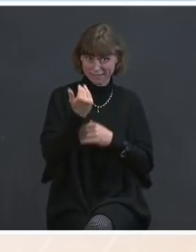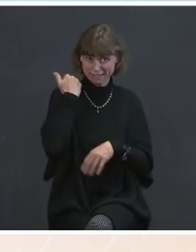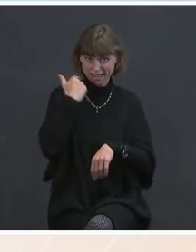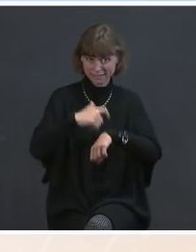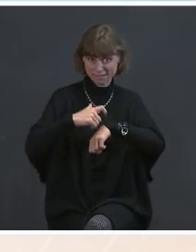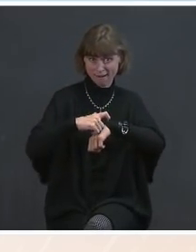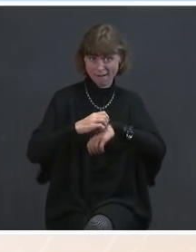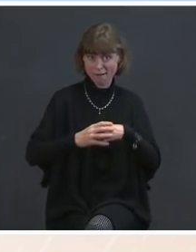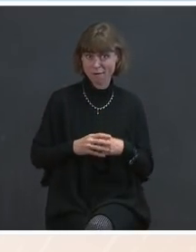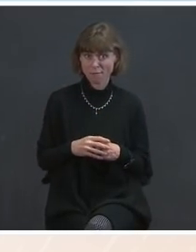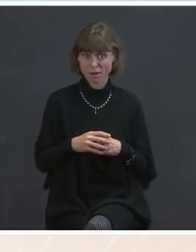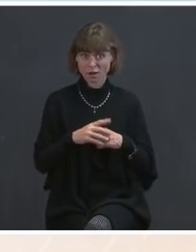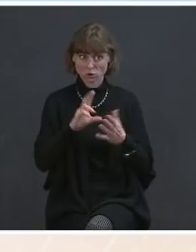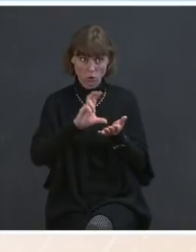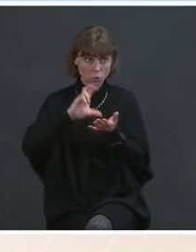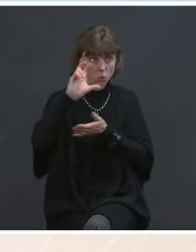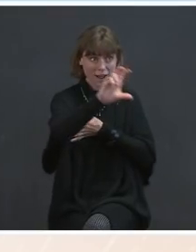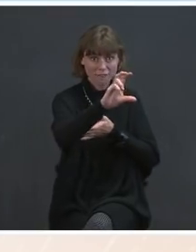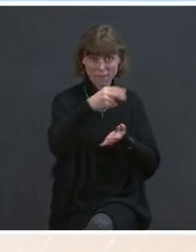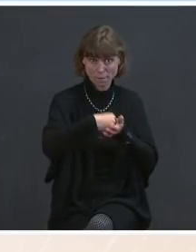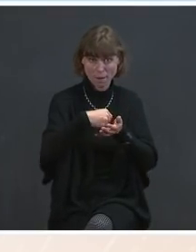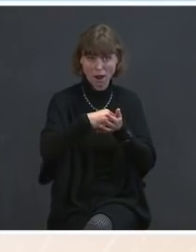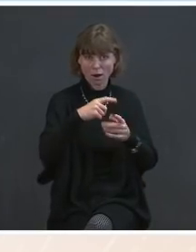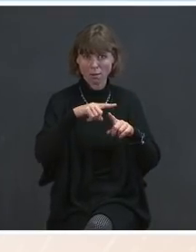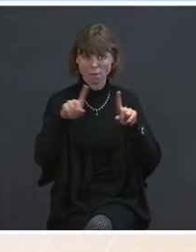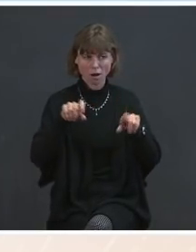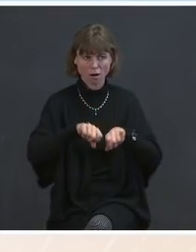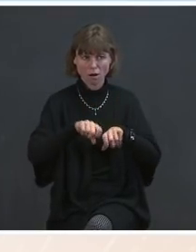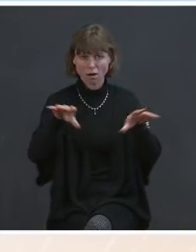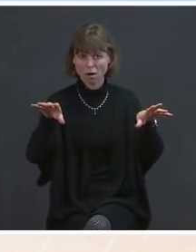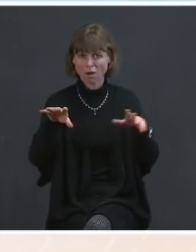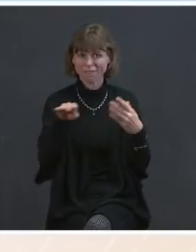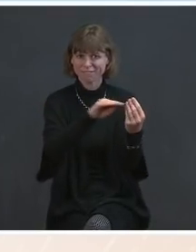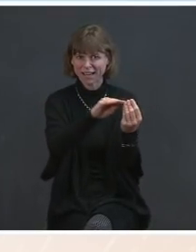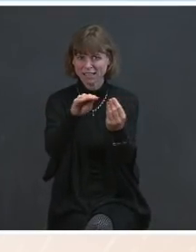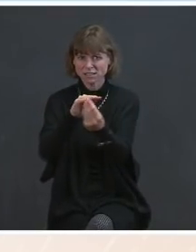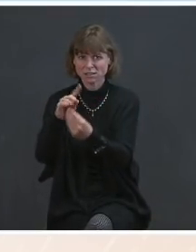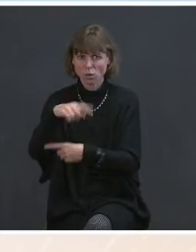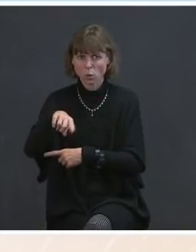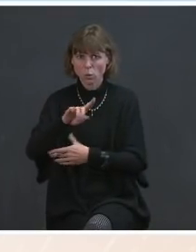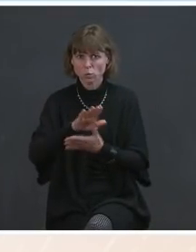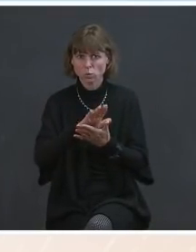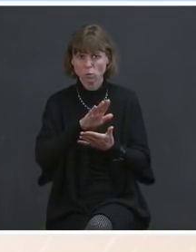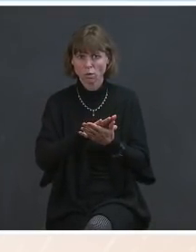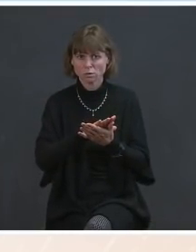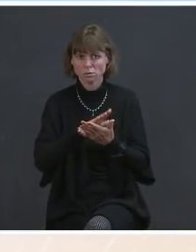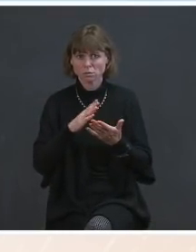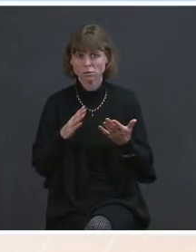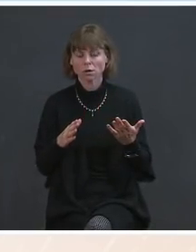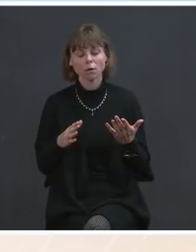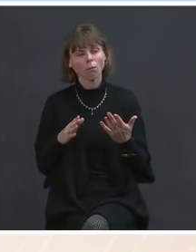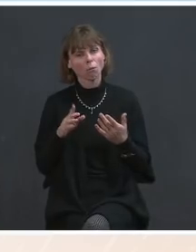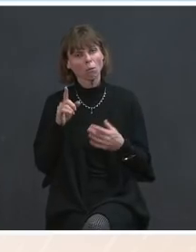but it actually goes out the door to make the fixes that the schools need to actually get students back into place? Ms. Psaki: He'll absolutely be coordinating